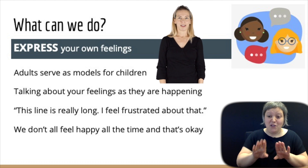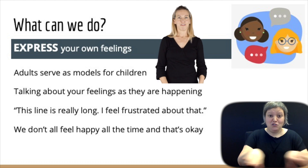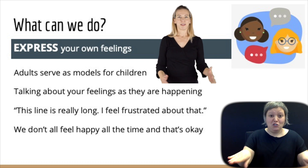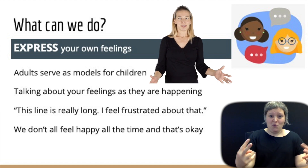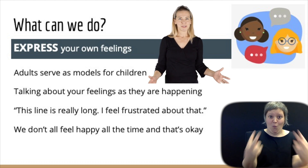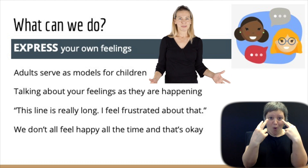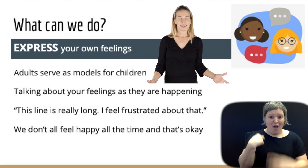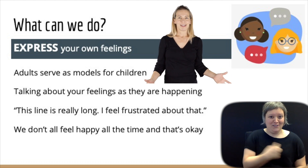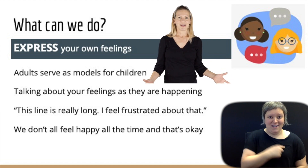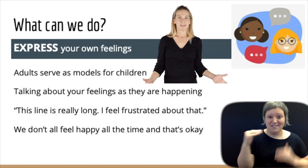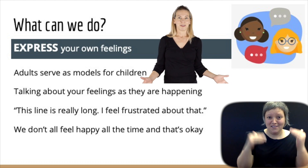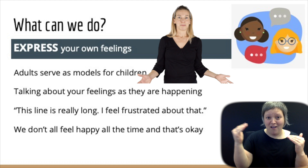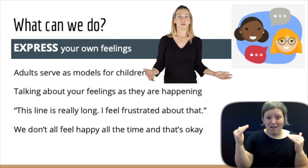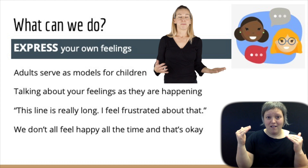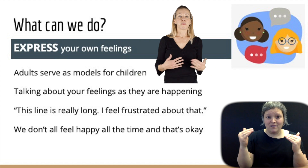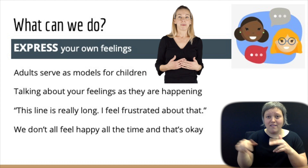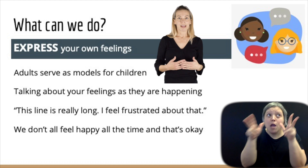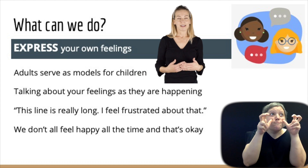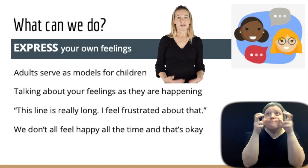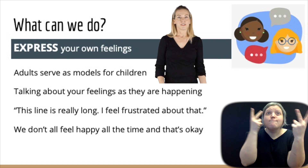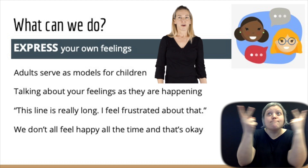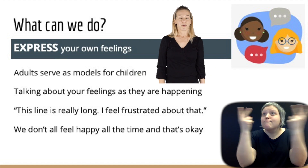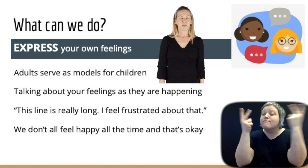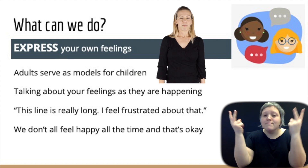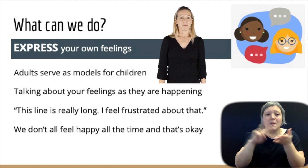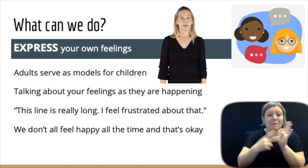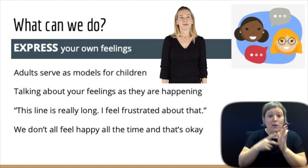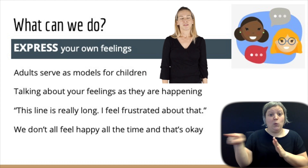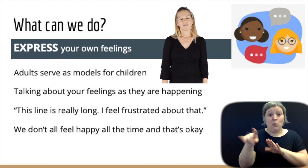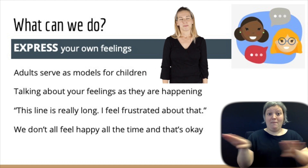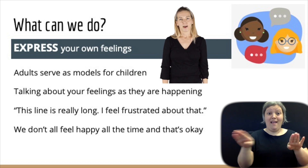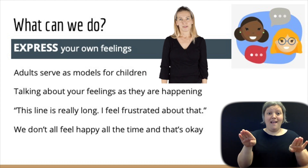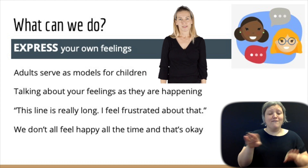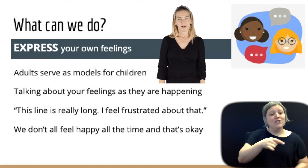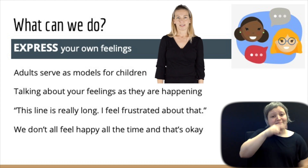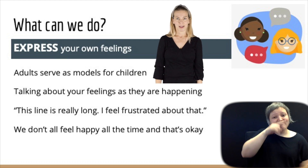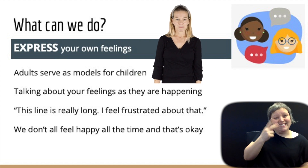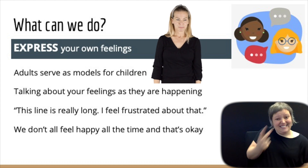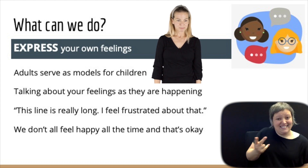everything we do and kind of absorbing it. So adults serve as models all the time.